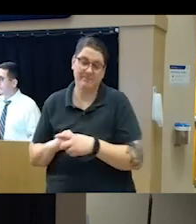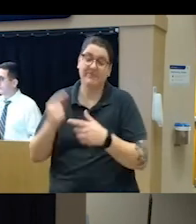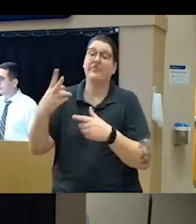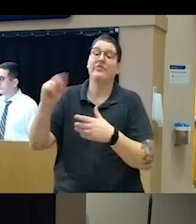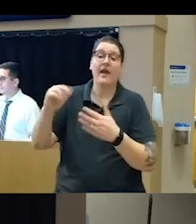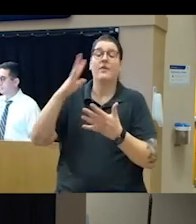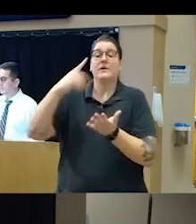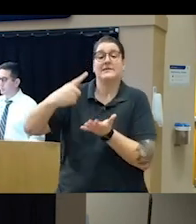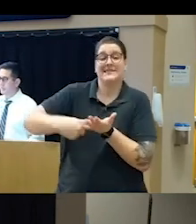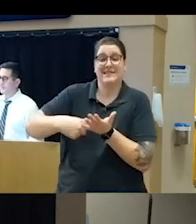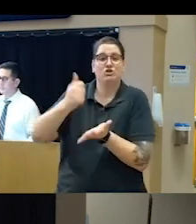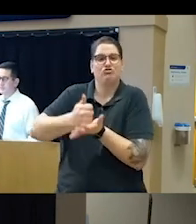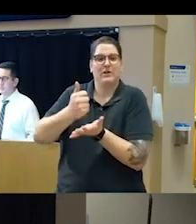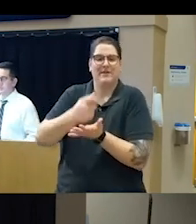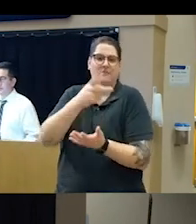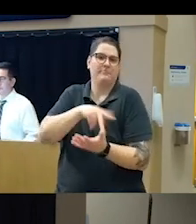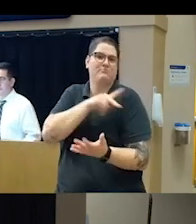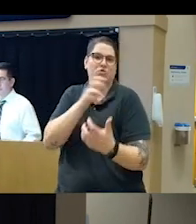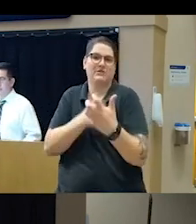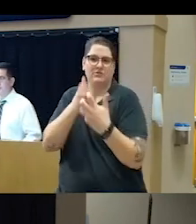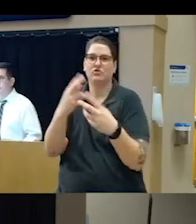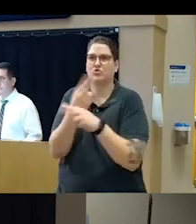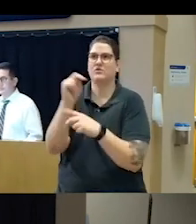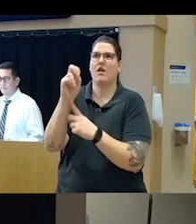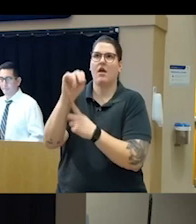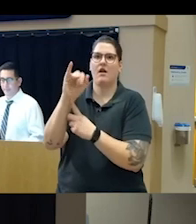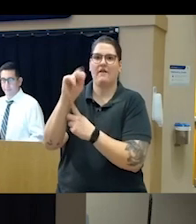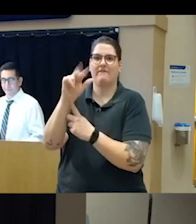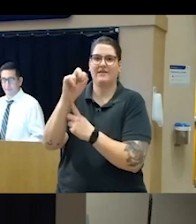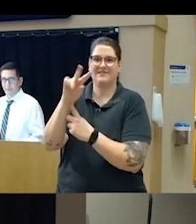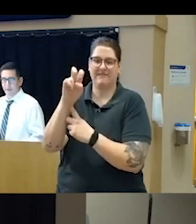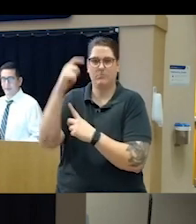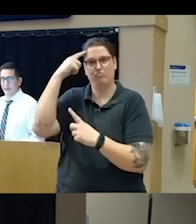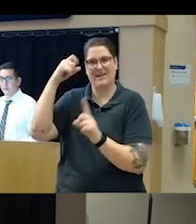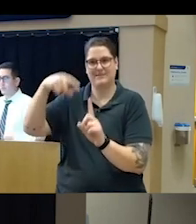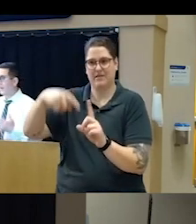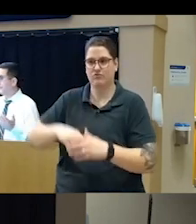time talking about the treatment personalization using non-invasive brain stimulation uh I don't